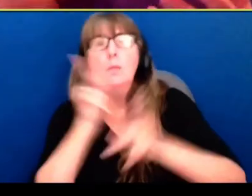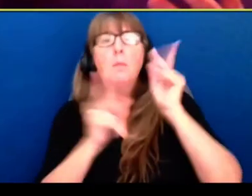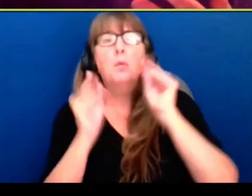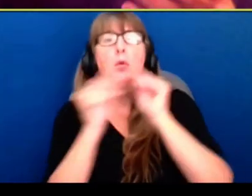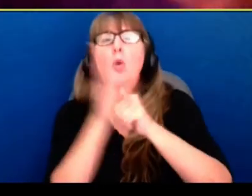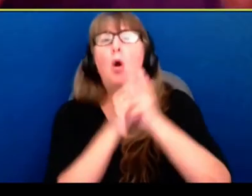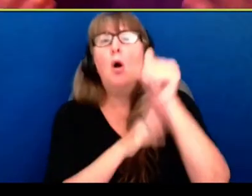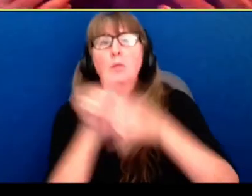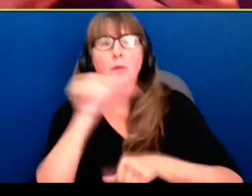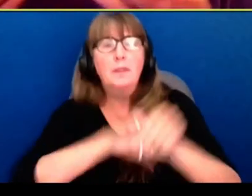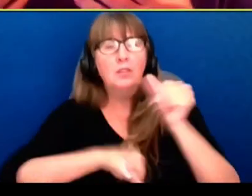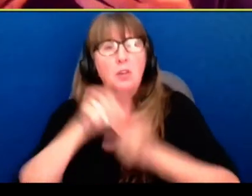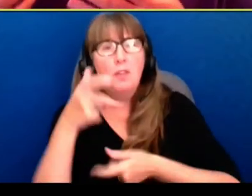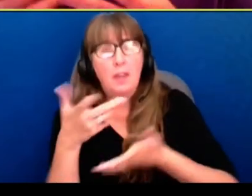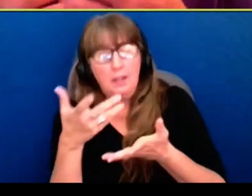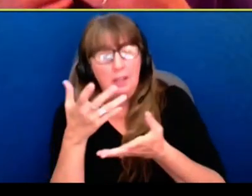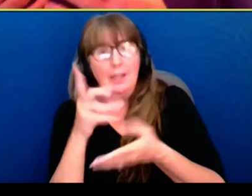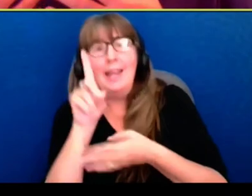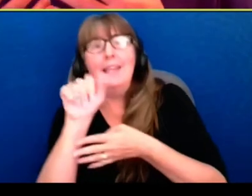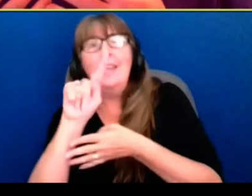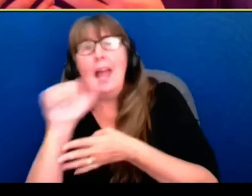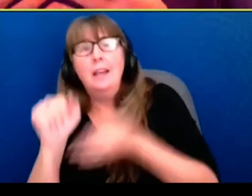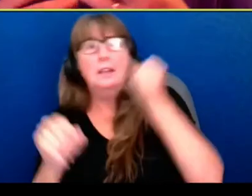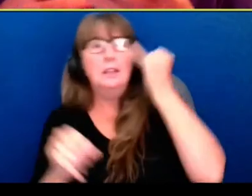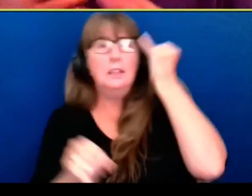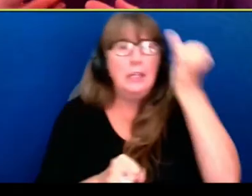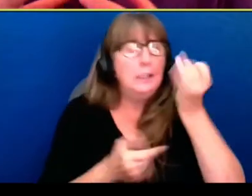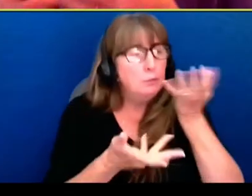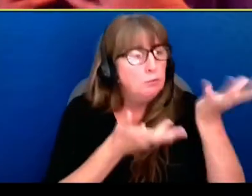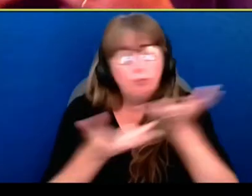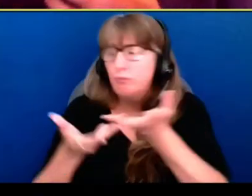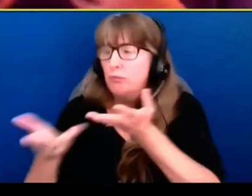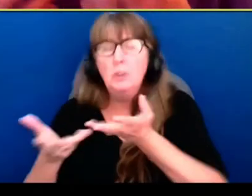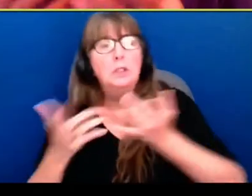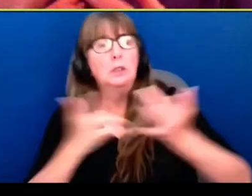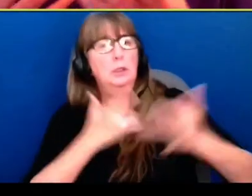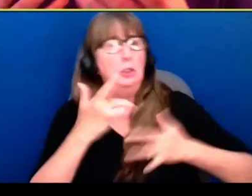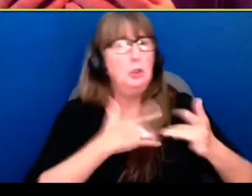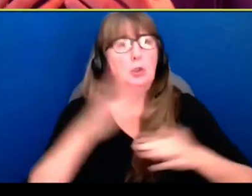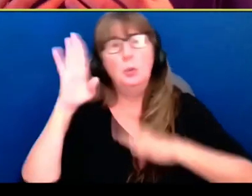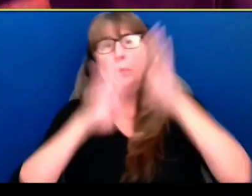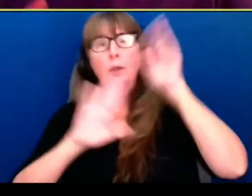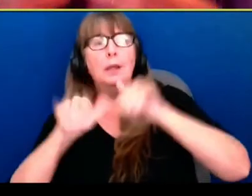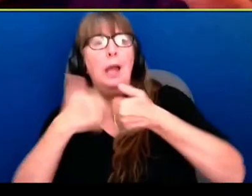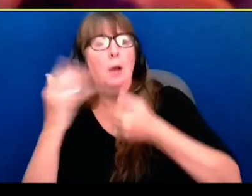exchange data and ideas back and forth without concerns or worries about how it's going to be perceived.